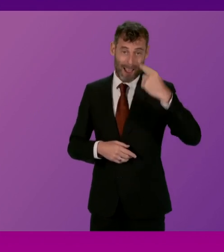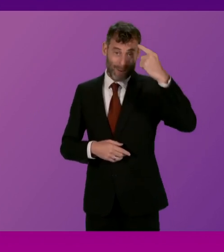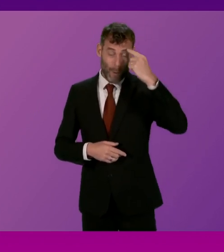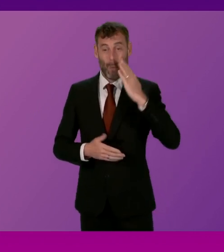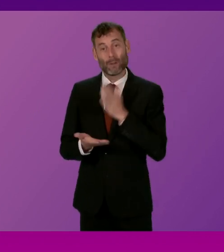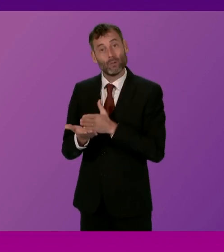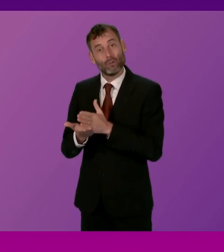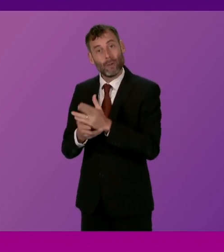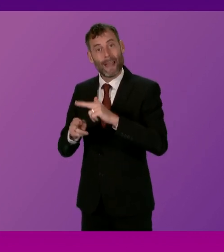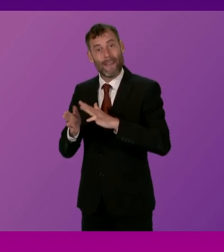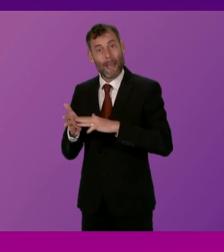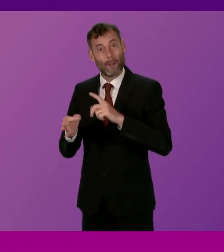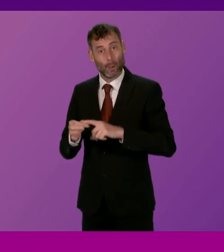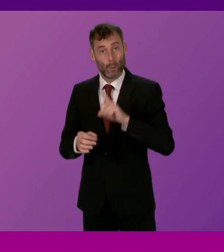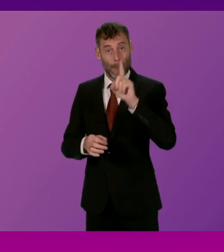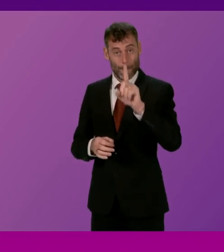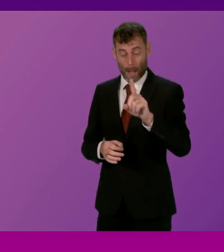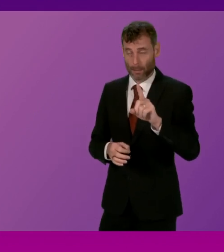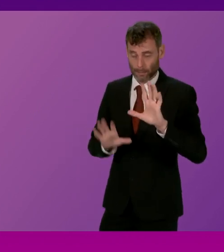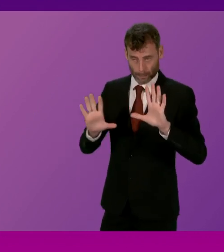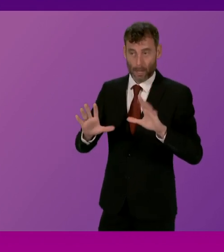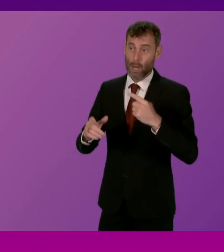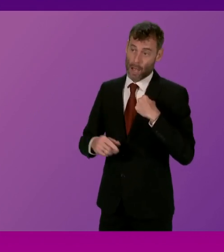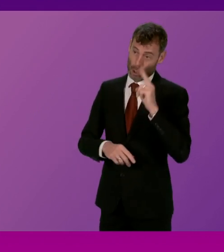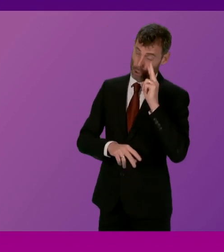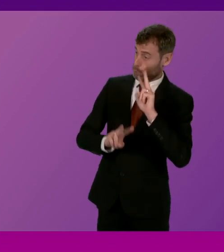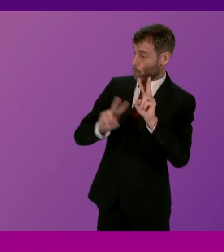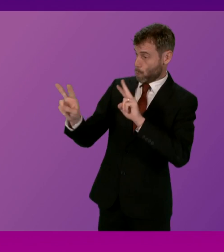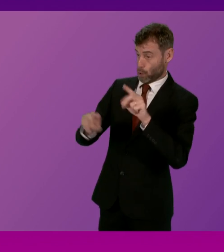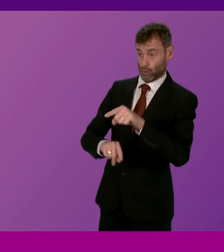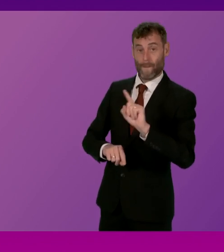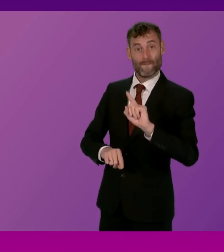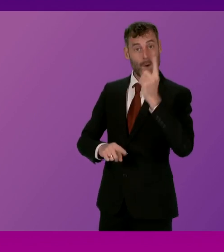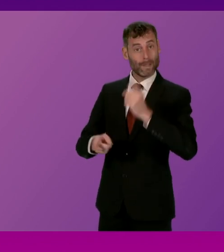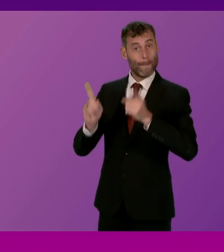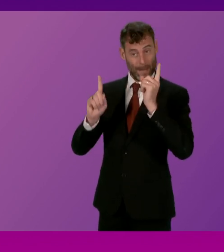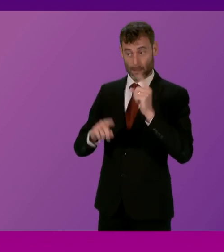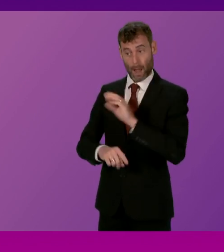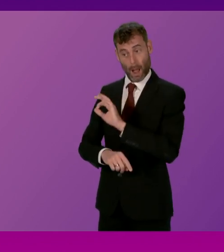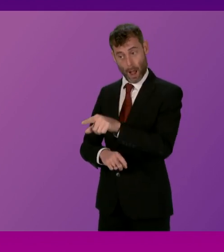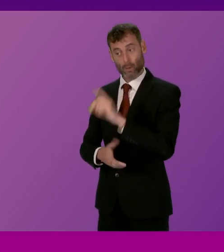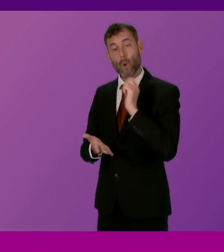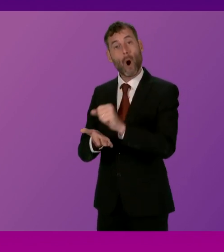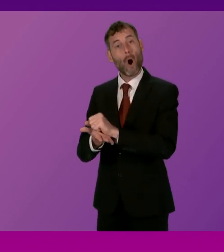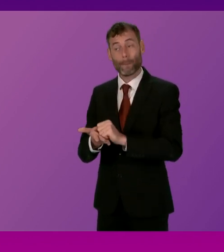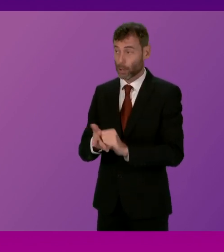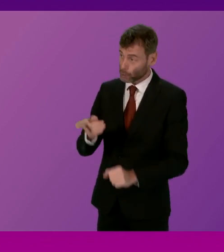During your exchanges with the First Minister, when he was asked to apologise to you and